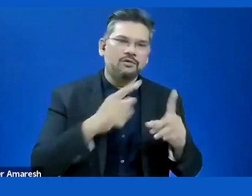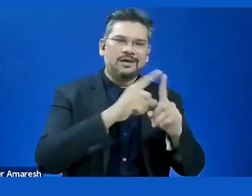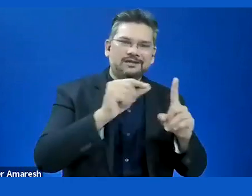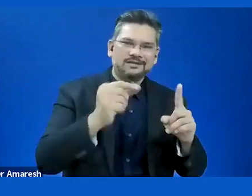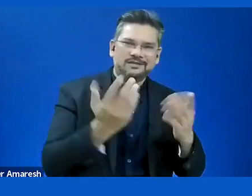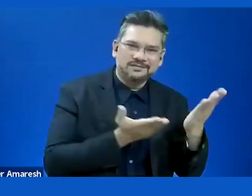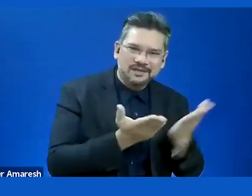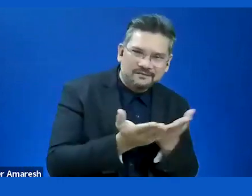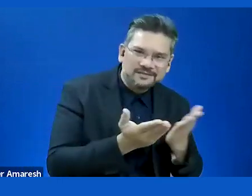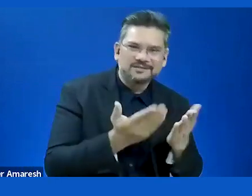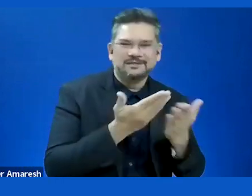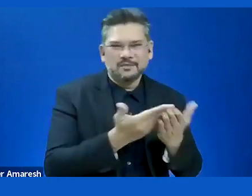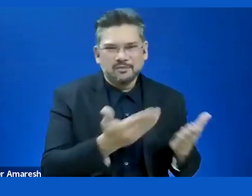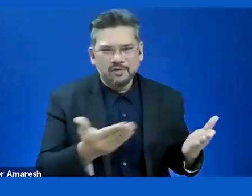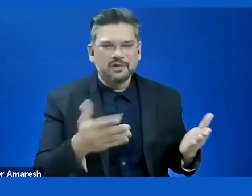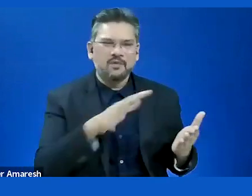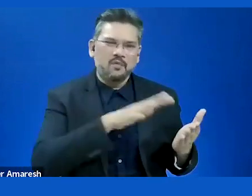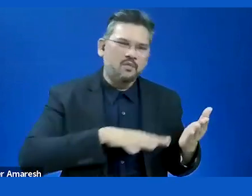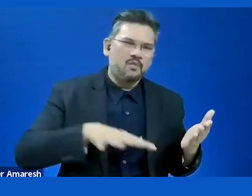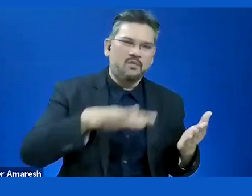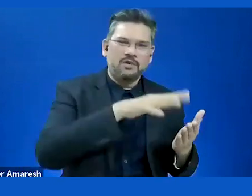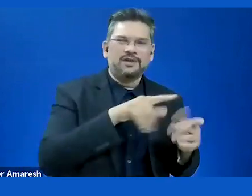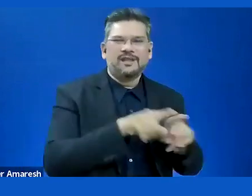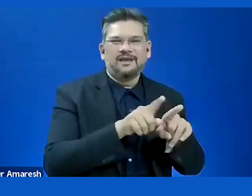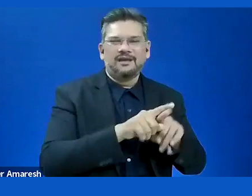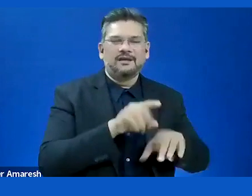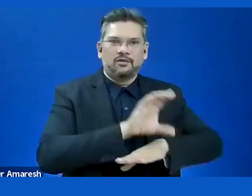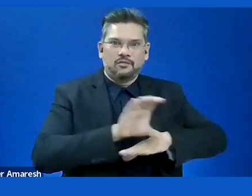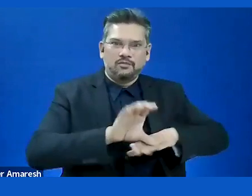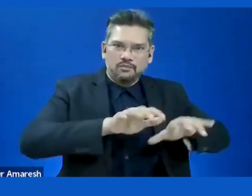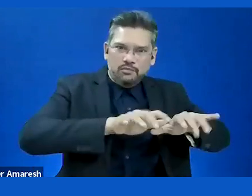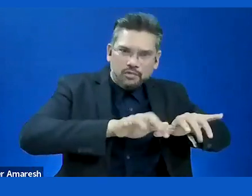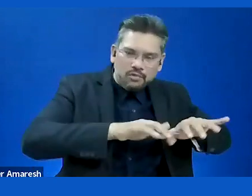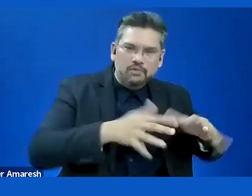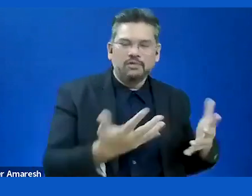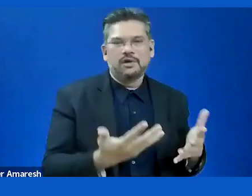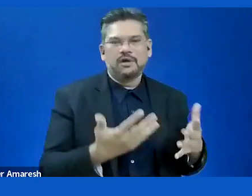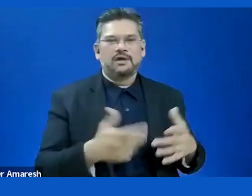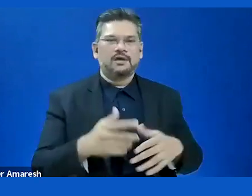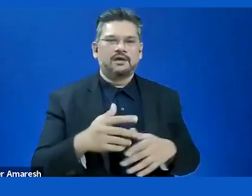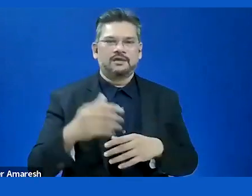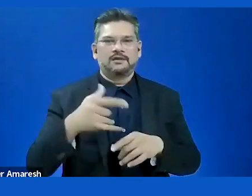internal market, such as computers, smartphones, e-books, e-commerce,